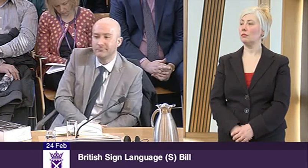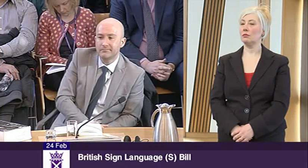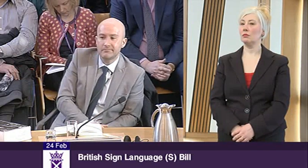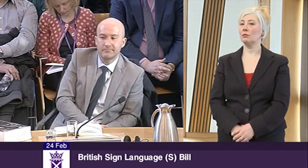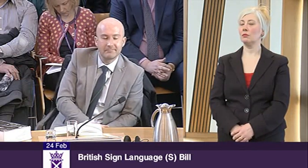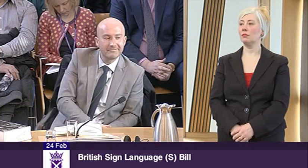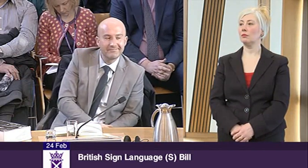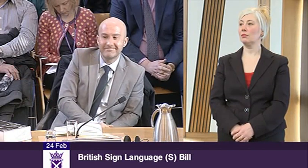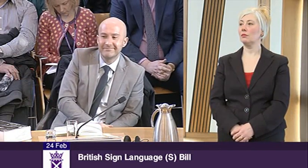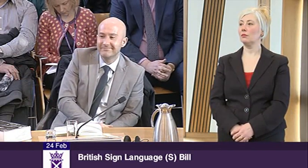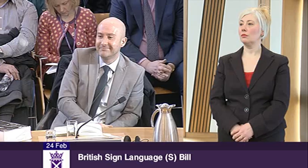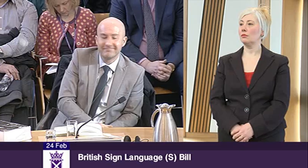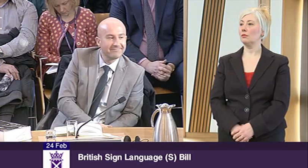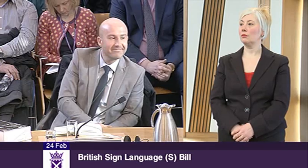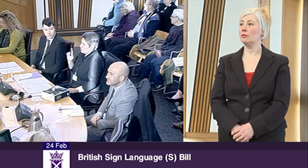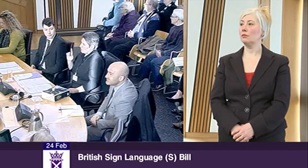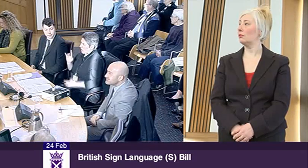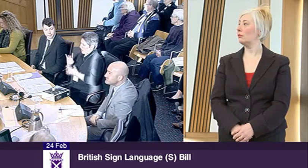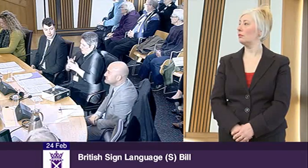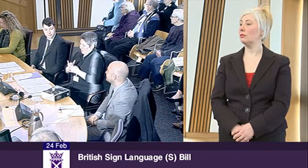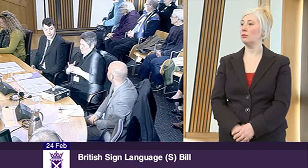we can do something different.